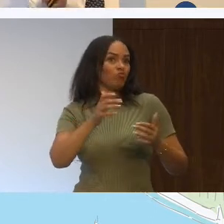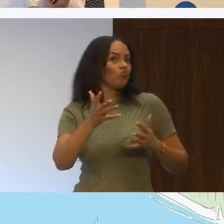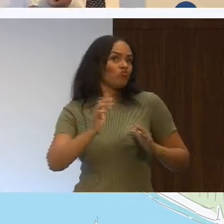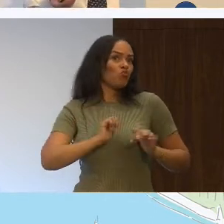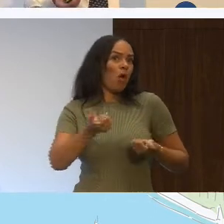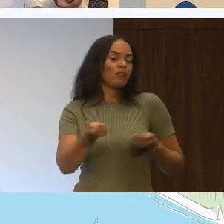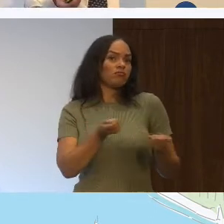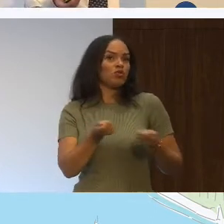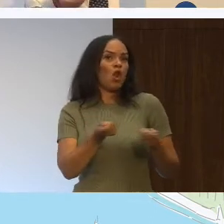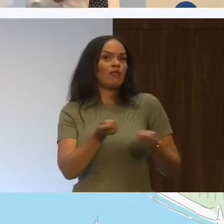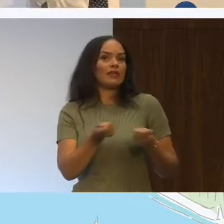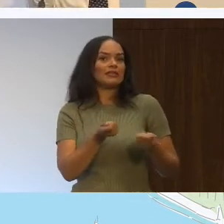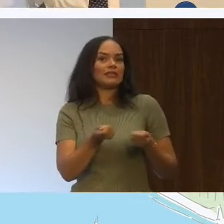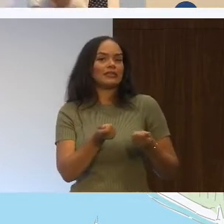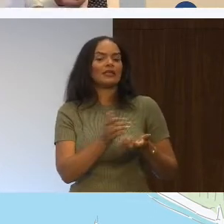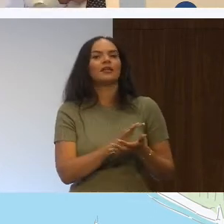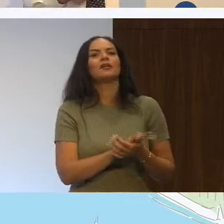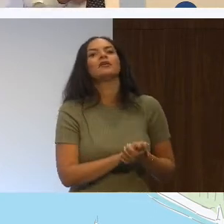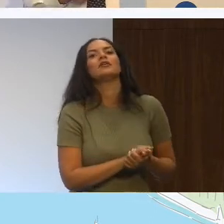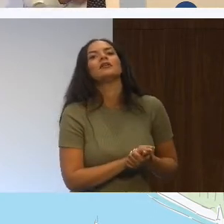to people with ischemic heart disease, uncontrolled hypertension.